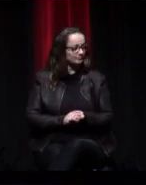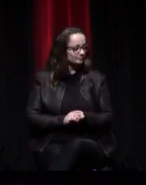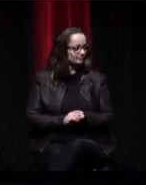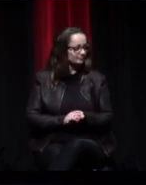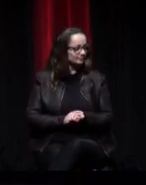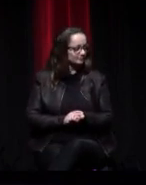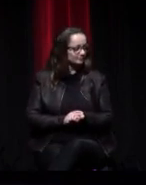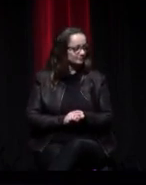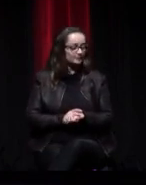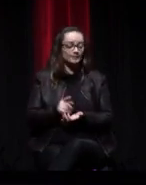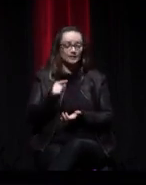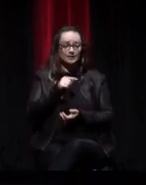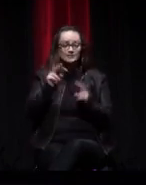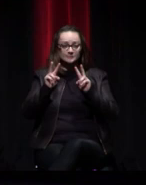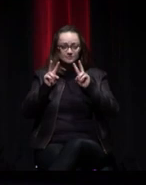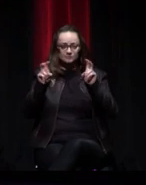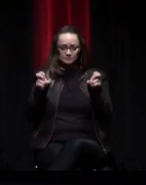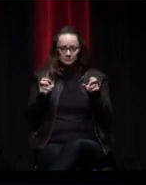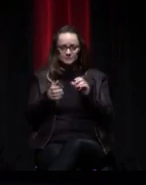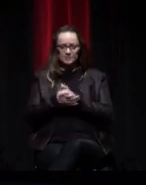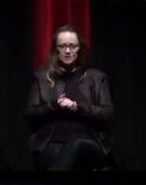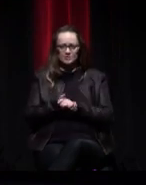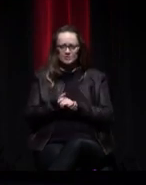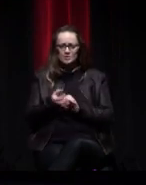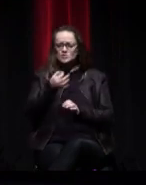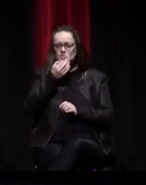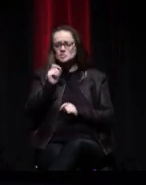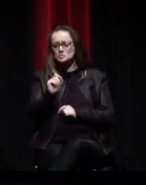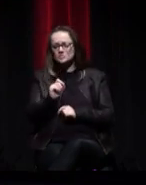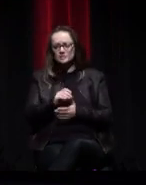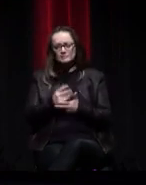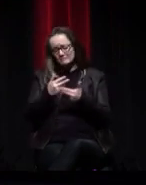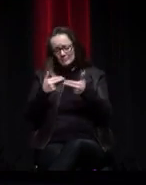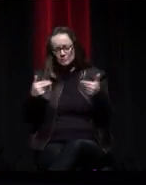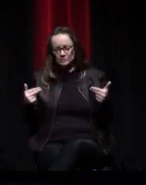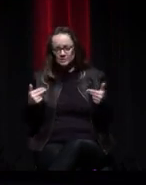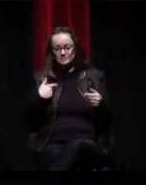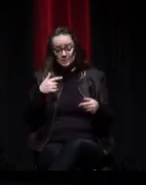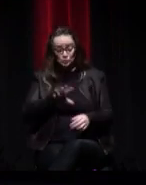this subject suggests much, and I've made a choice